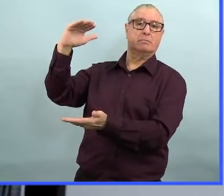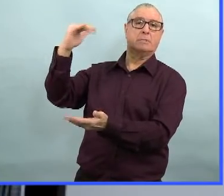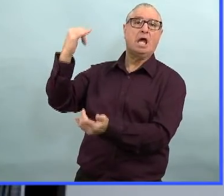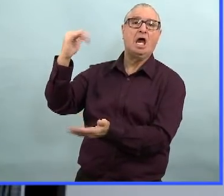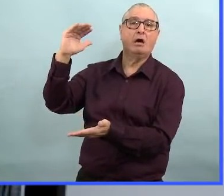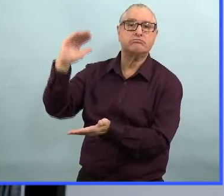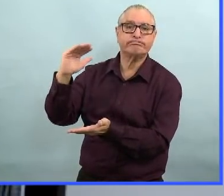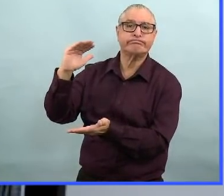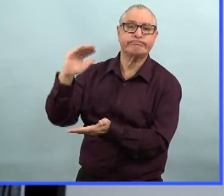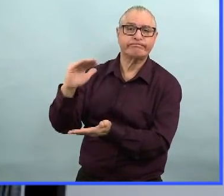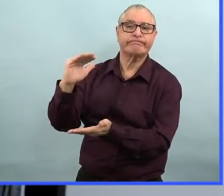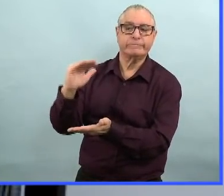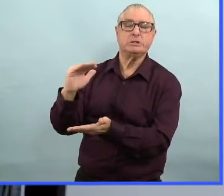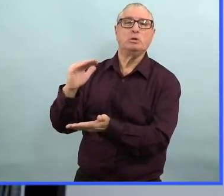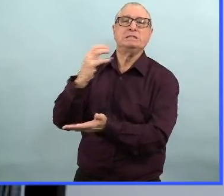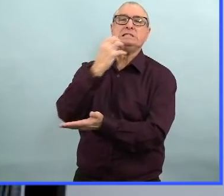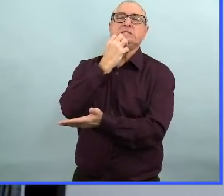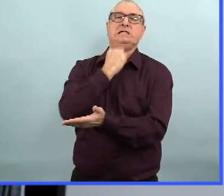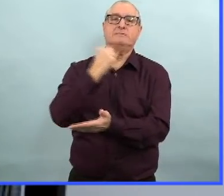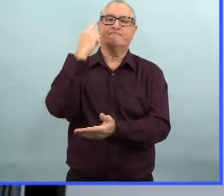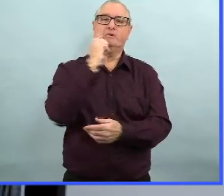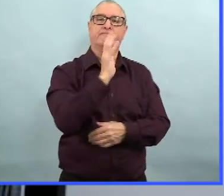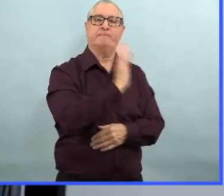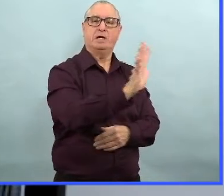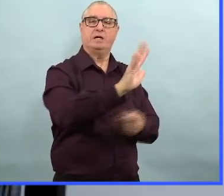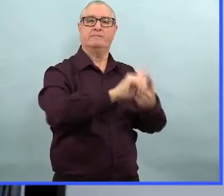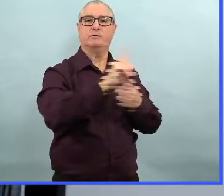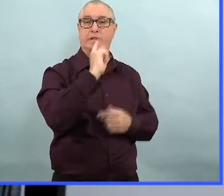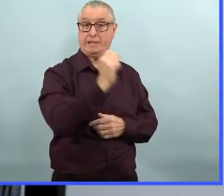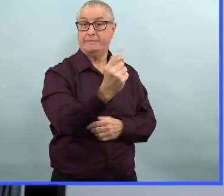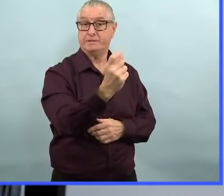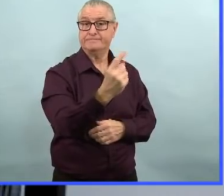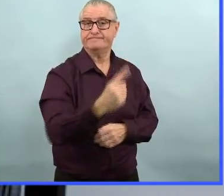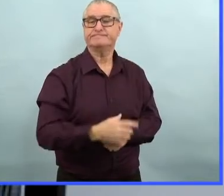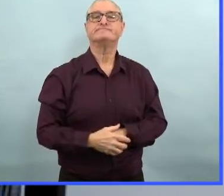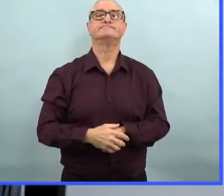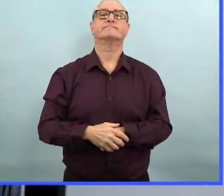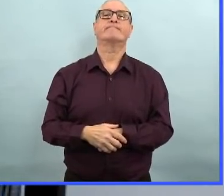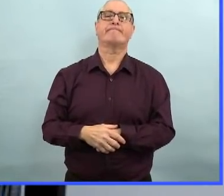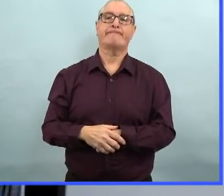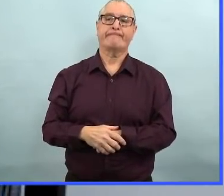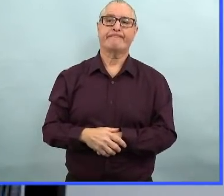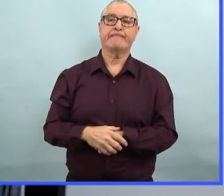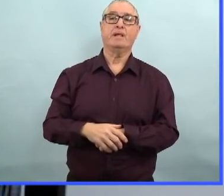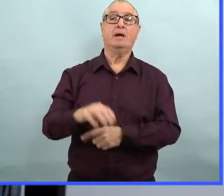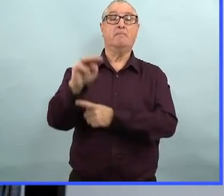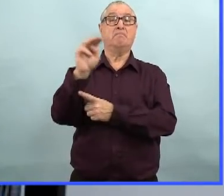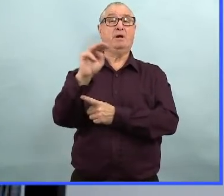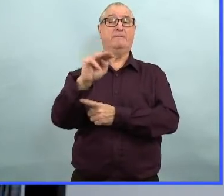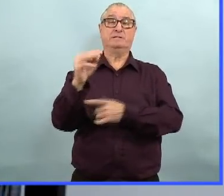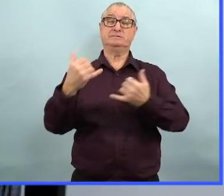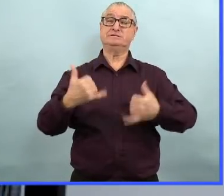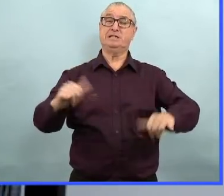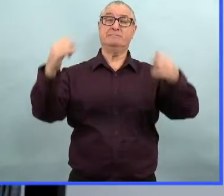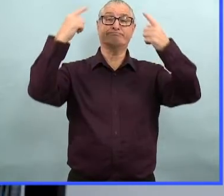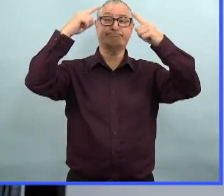safe and effective possibly even more effective in some situations mrna vaccine that is moderna